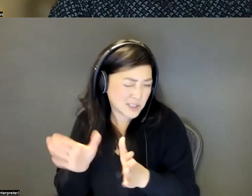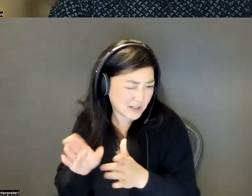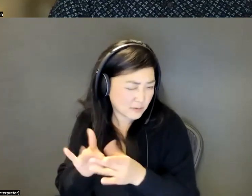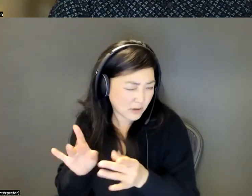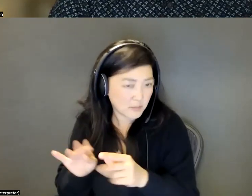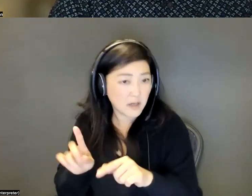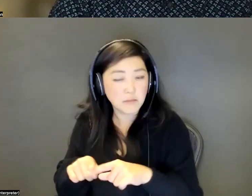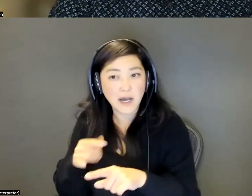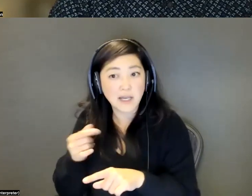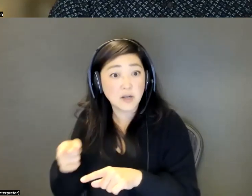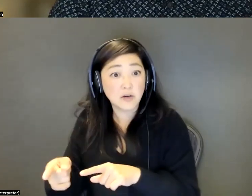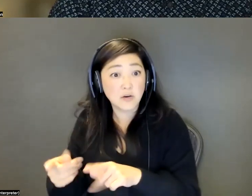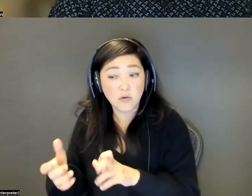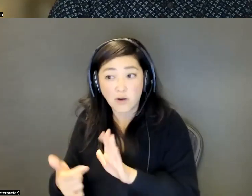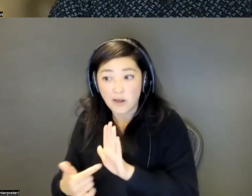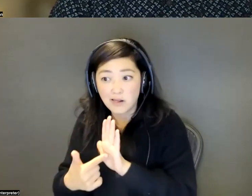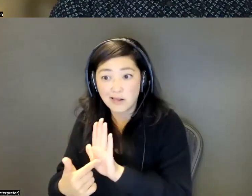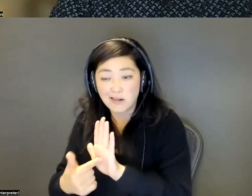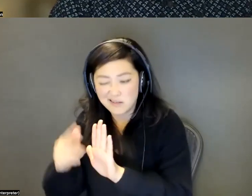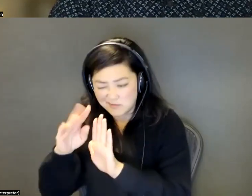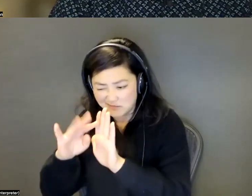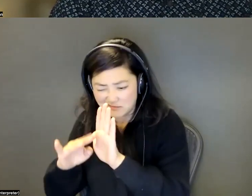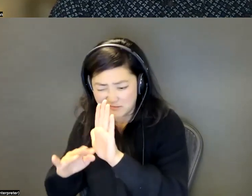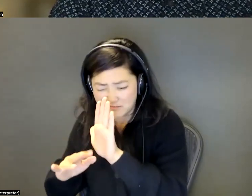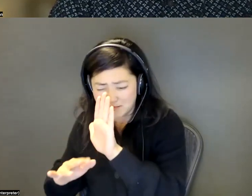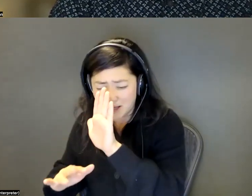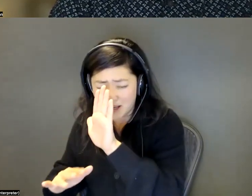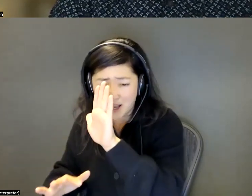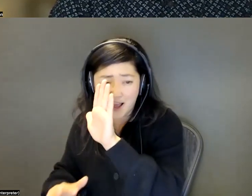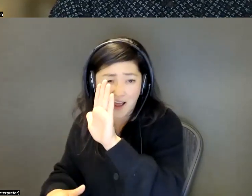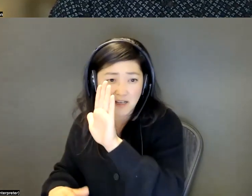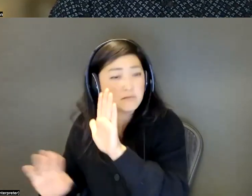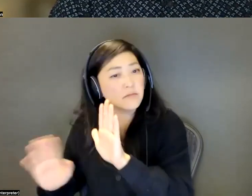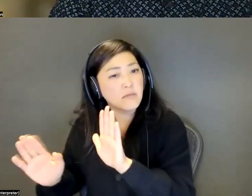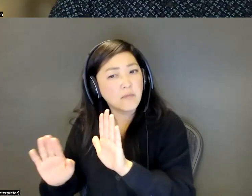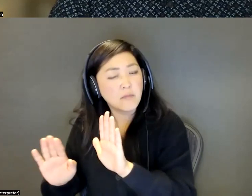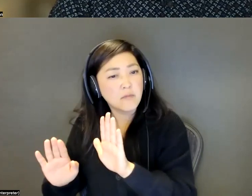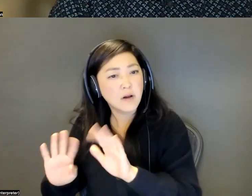want to busy the page full of lots of things. You might wanna read the first couple of pages,